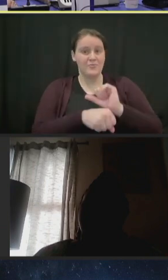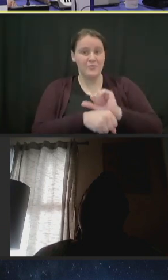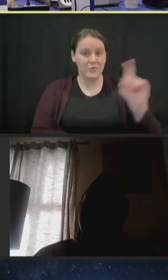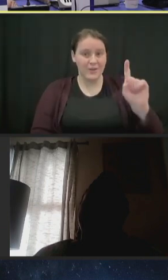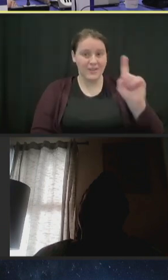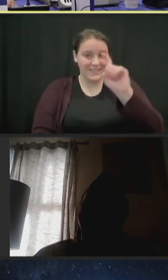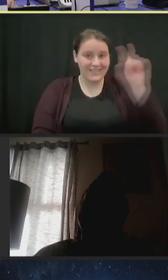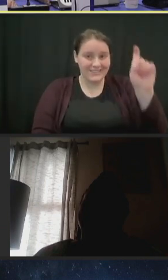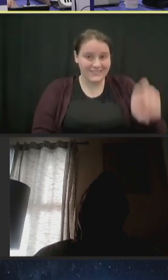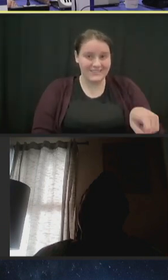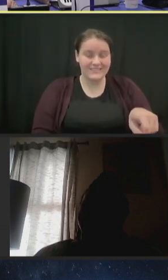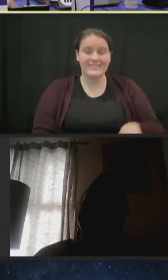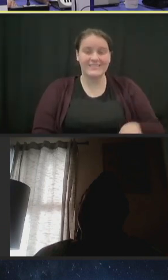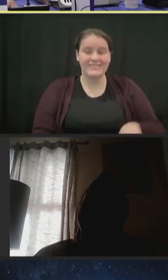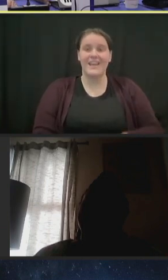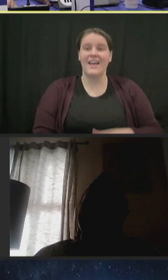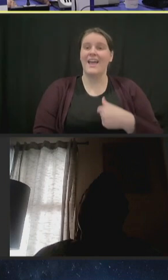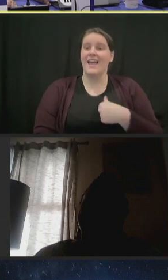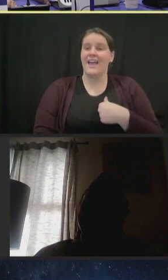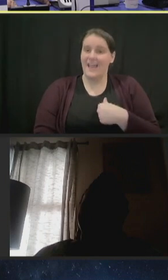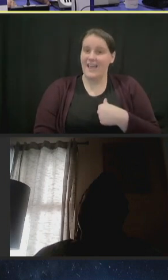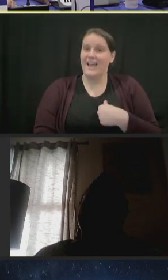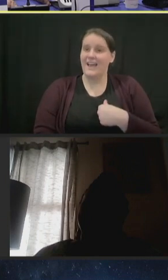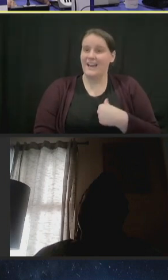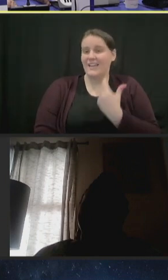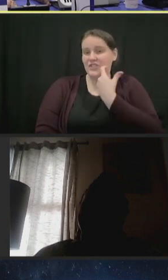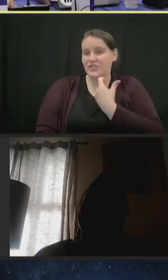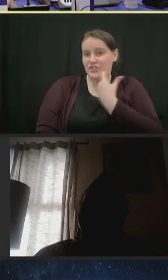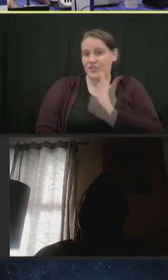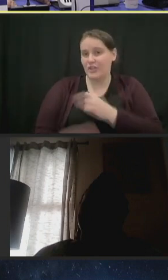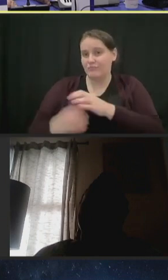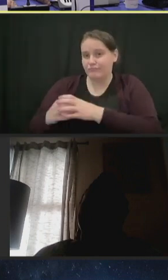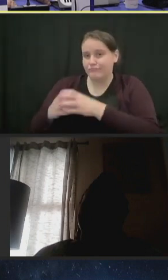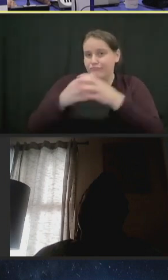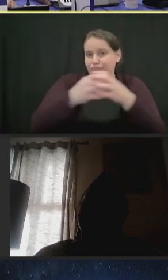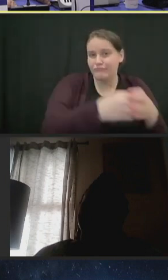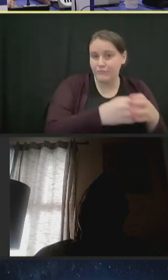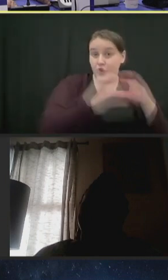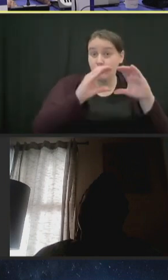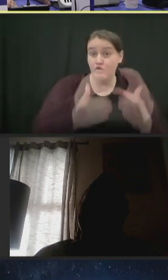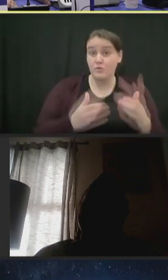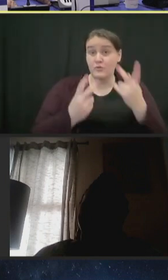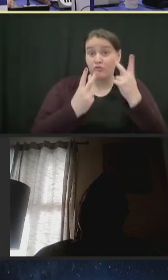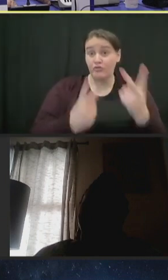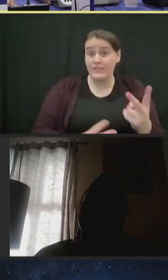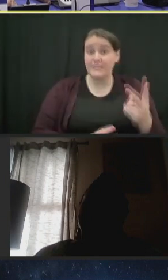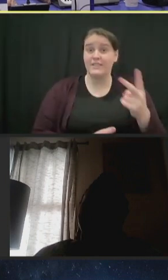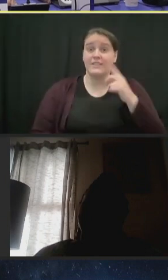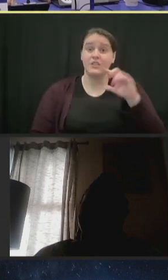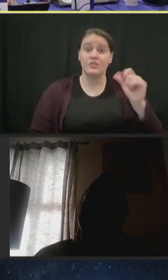and I just happened to have taken a group to visit a shelter for care of people coming